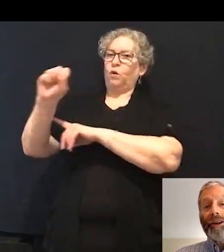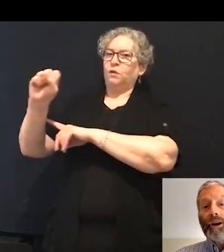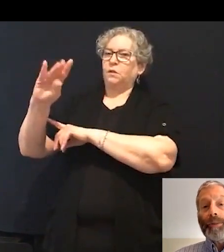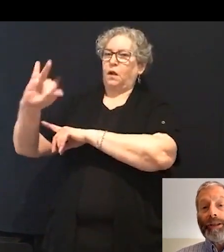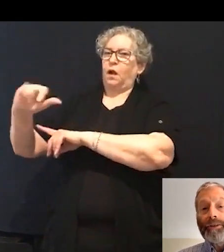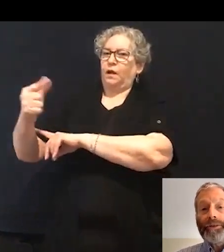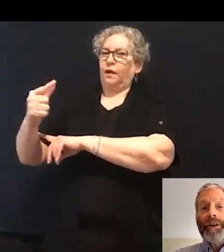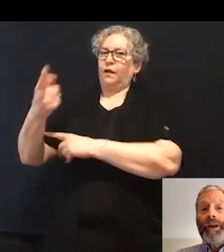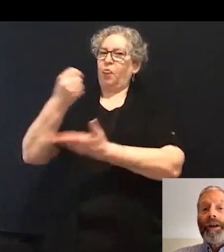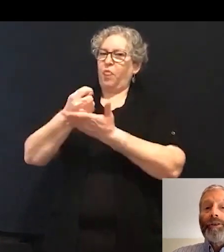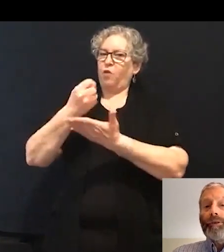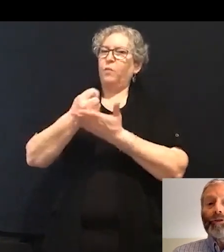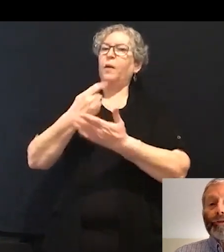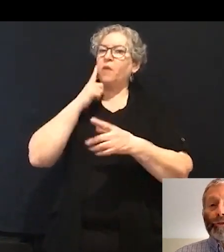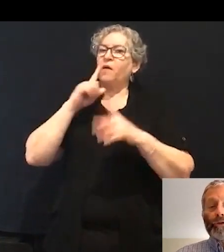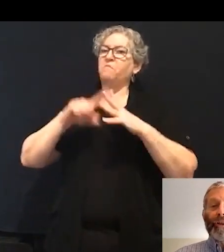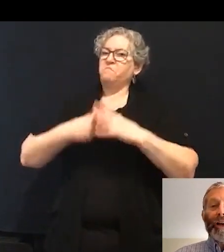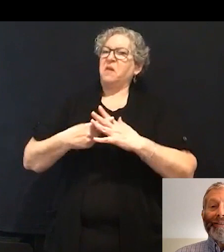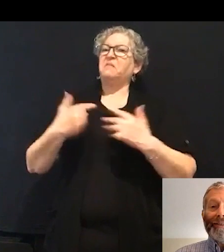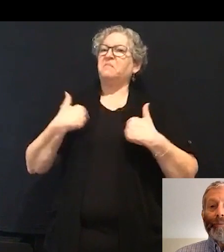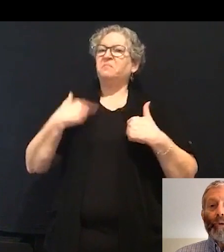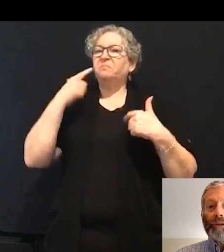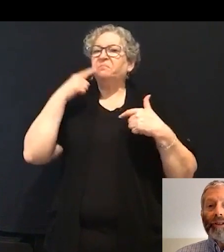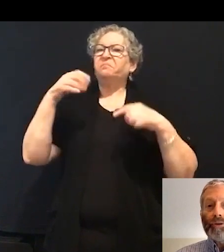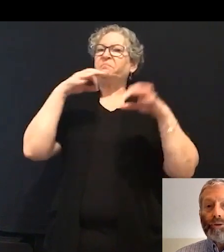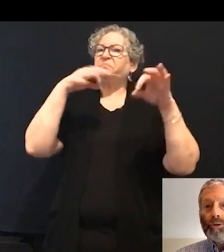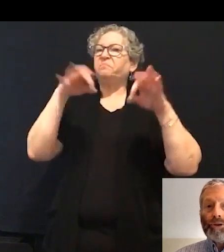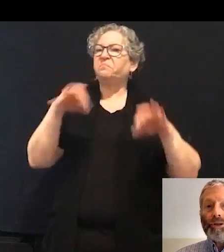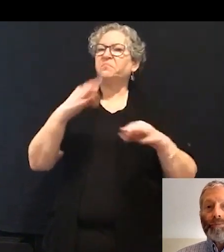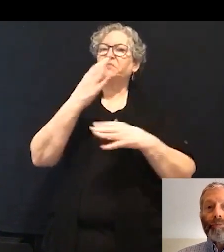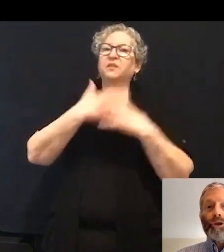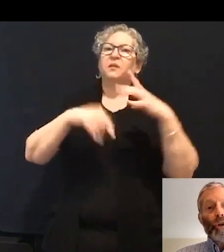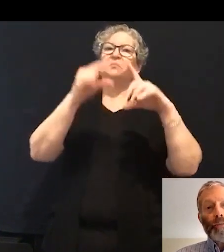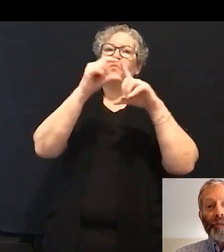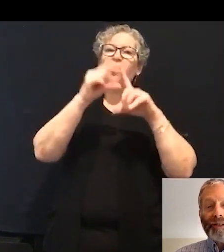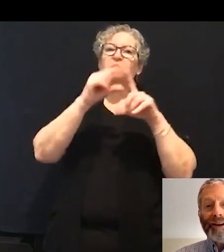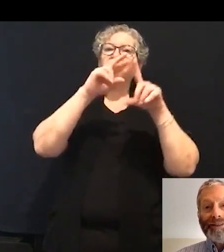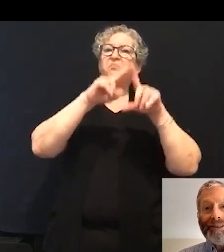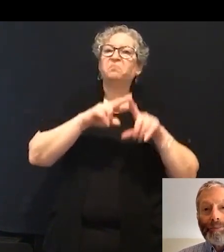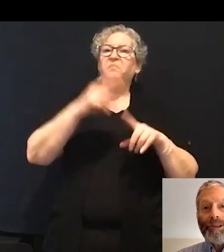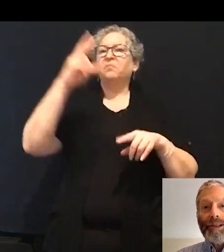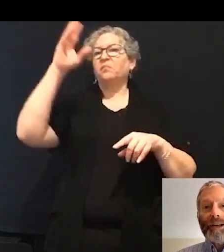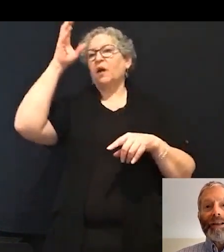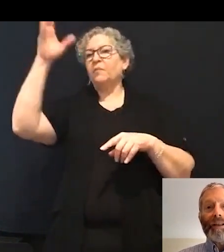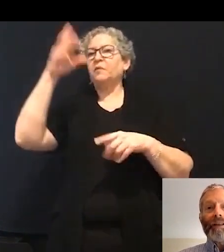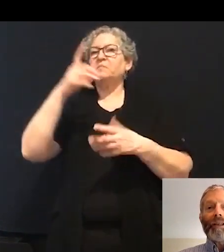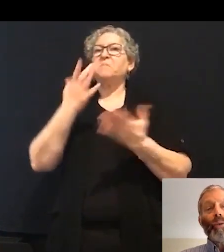therapies, the first few slides I'm going to introduce some terms and concepts that I think